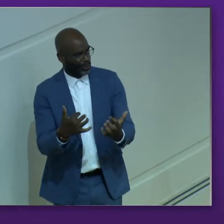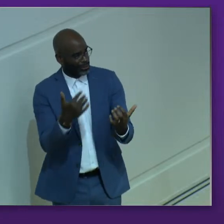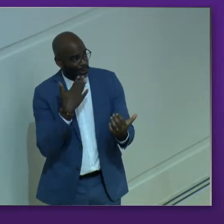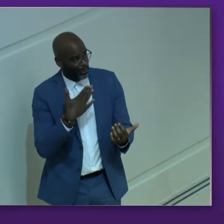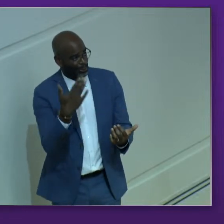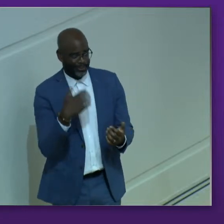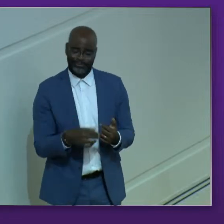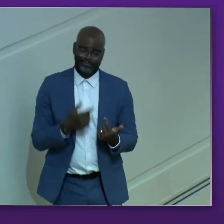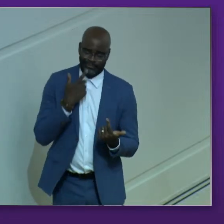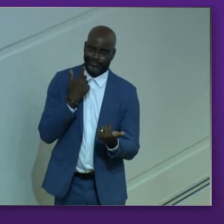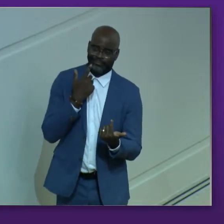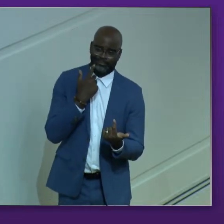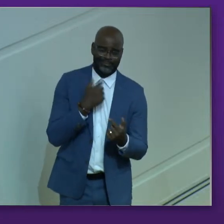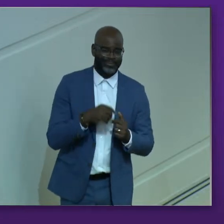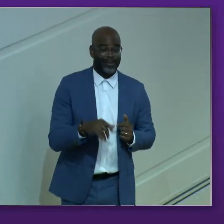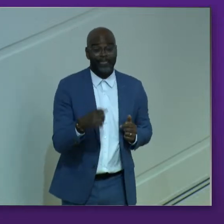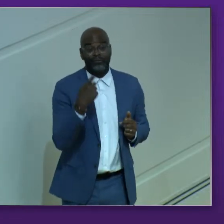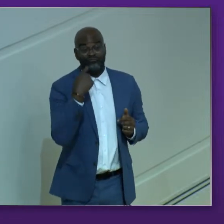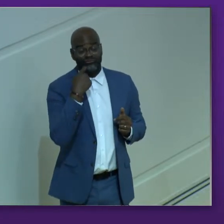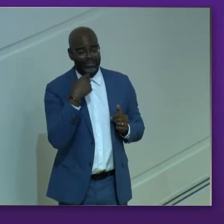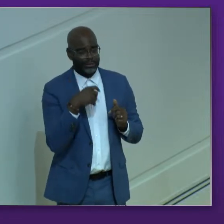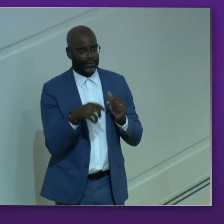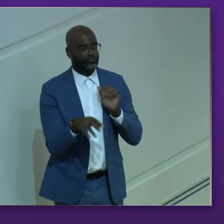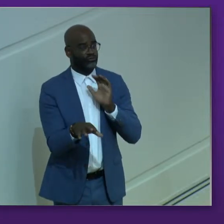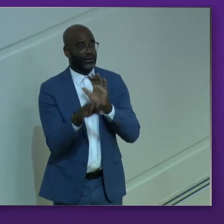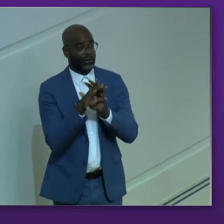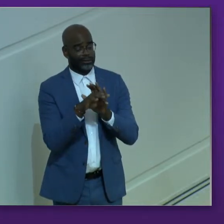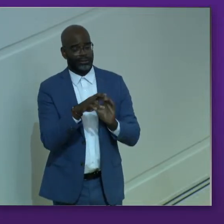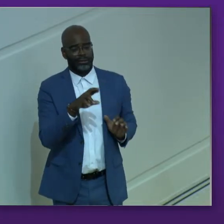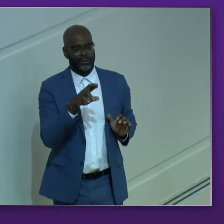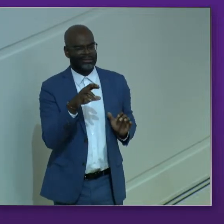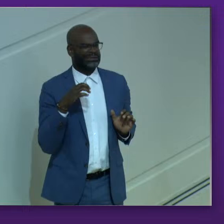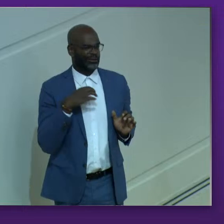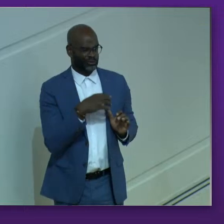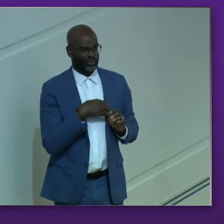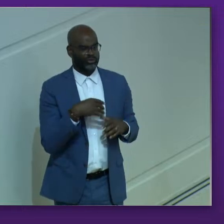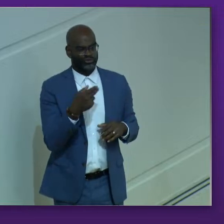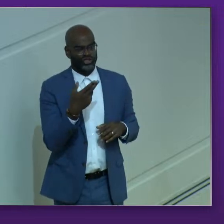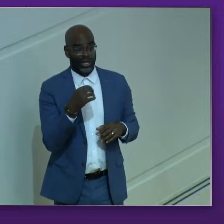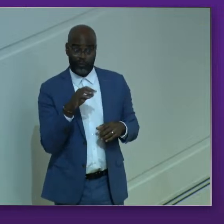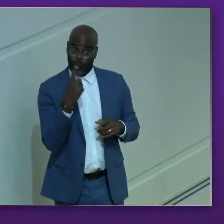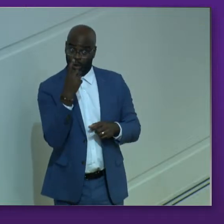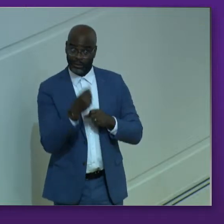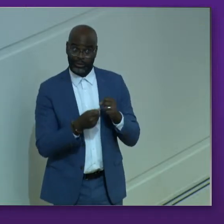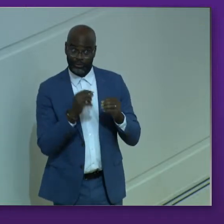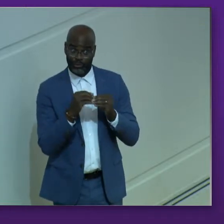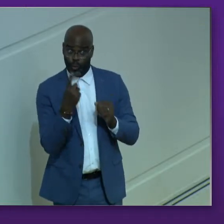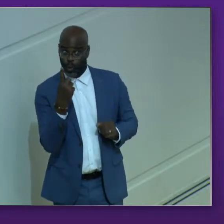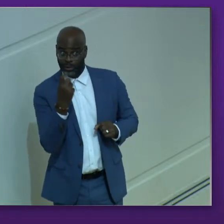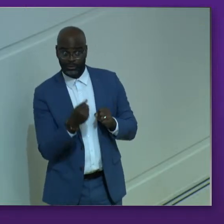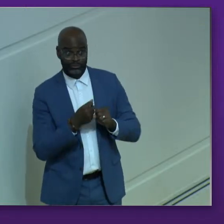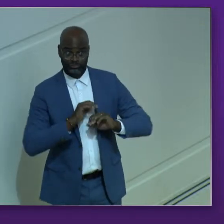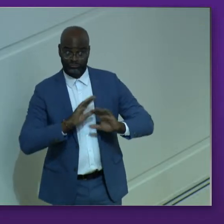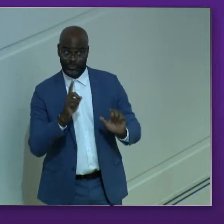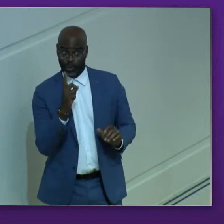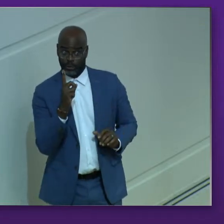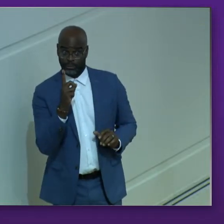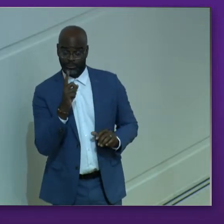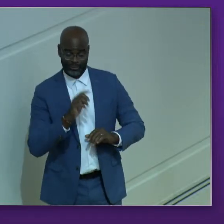WELCOME EVERYONE.